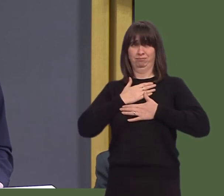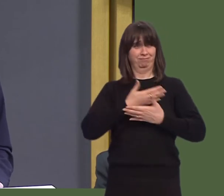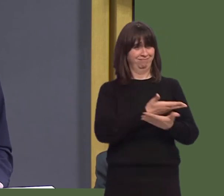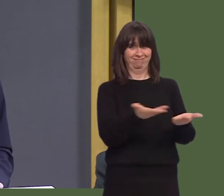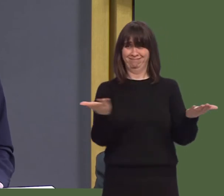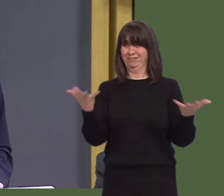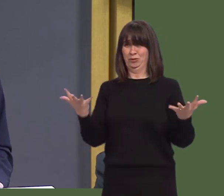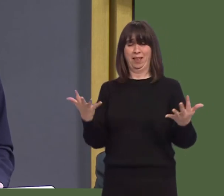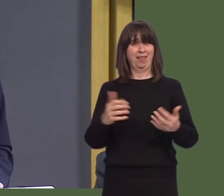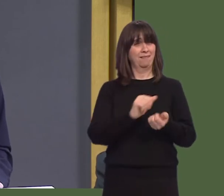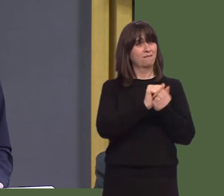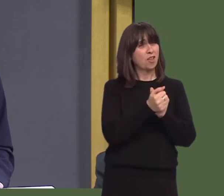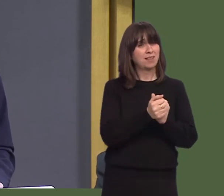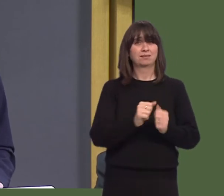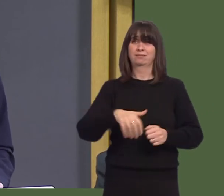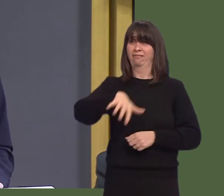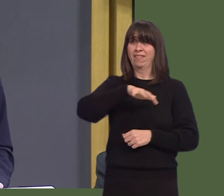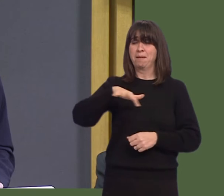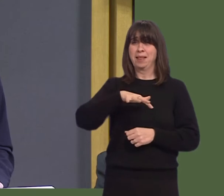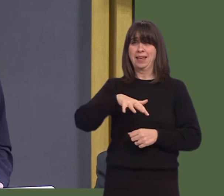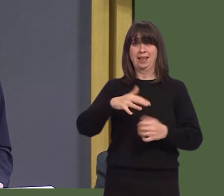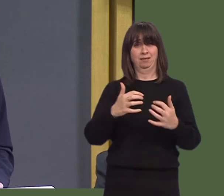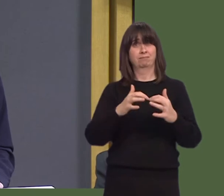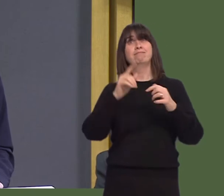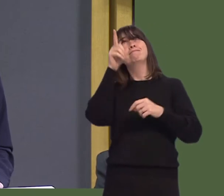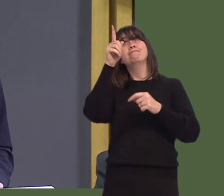focus on economic development in South Wales West is based on creating two strategic hubs